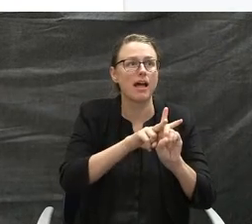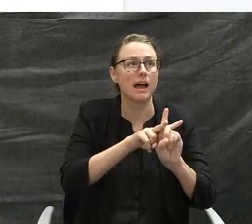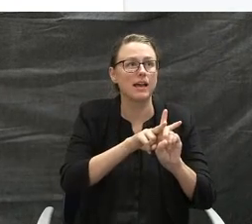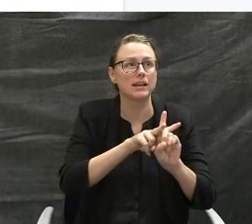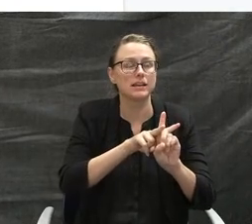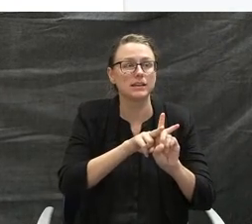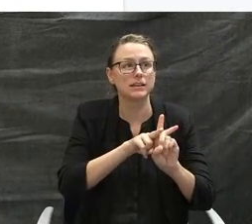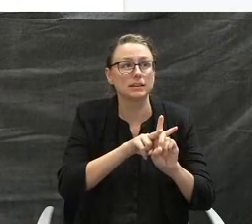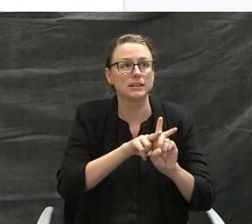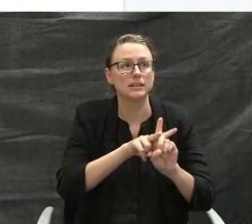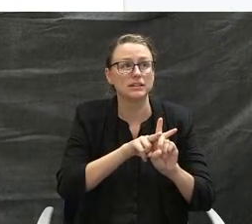Kurt